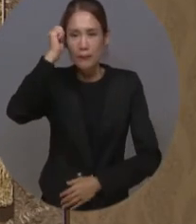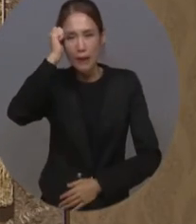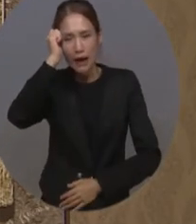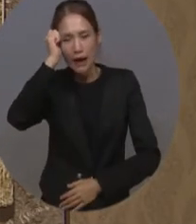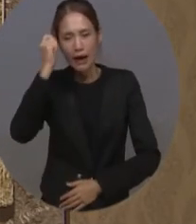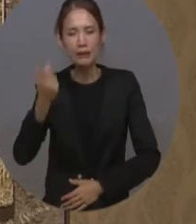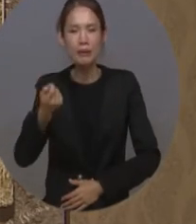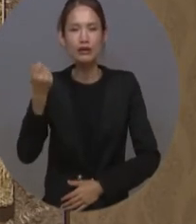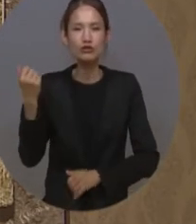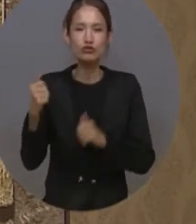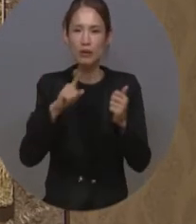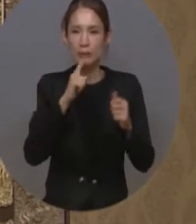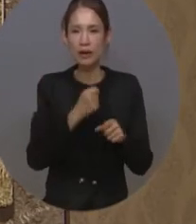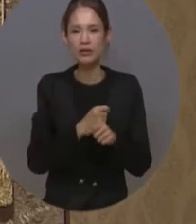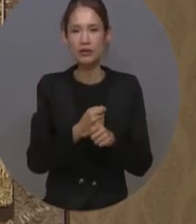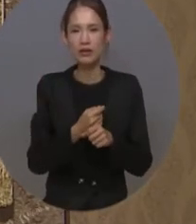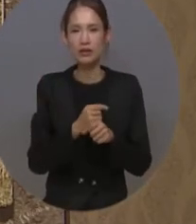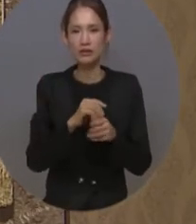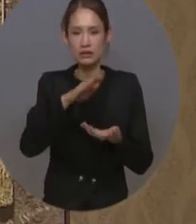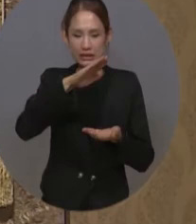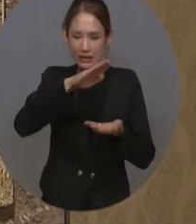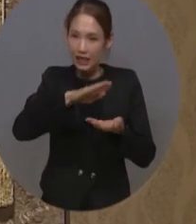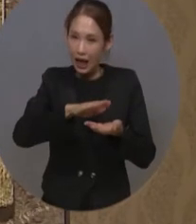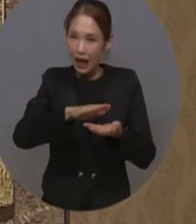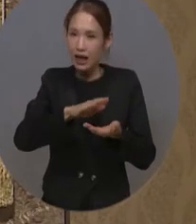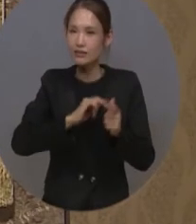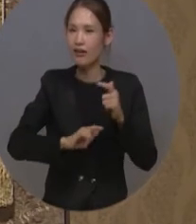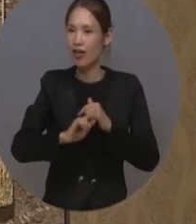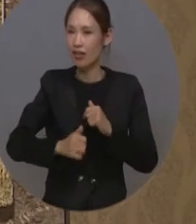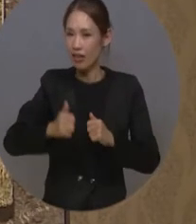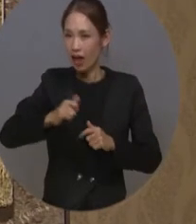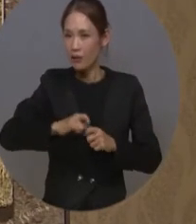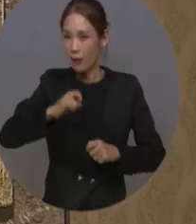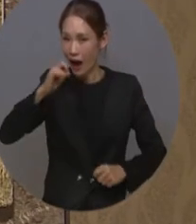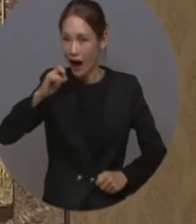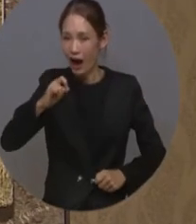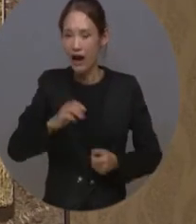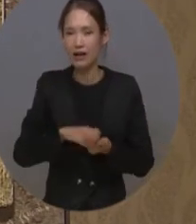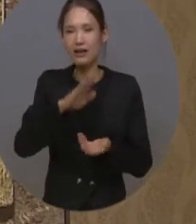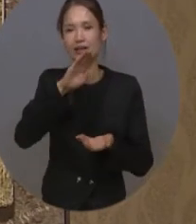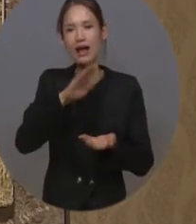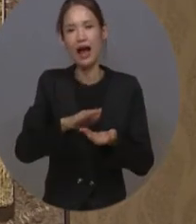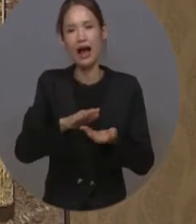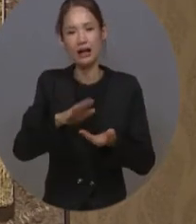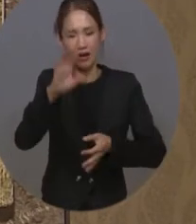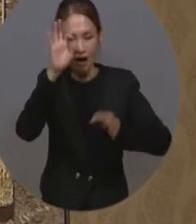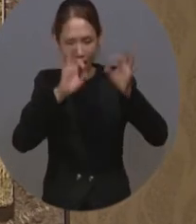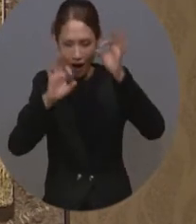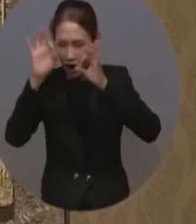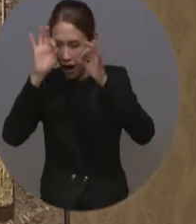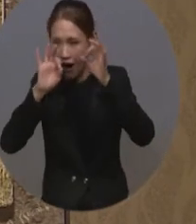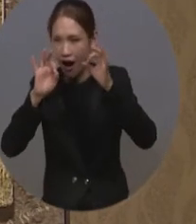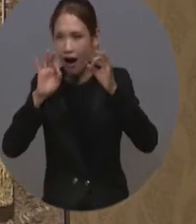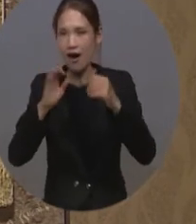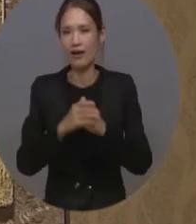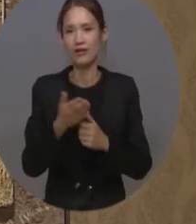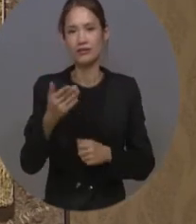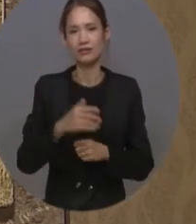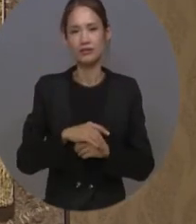So people think that if they use a low pillow, They will live a long time and look for a lot of low pillows But let's think about shoes